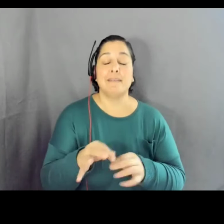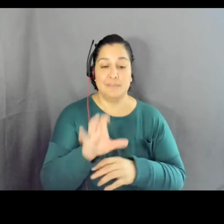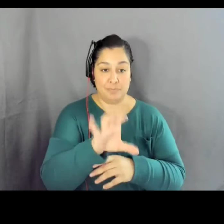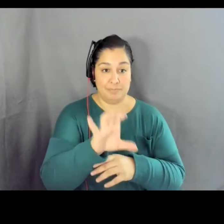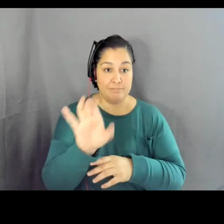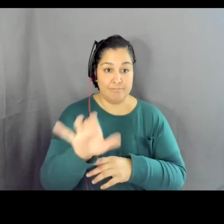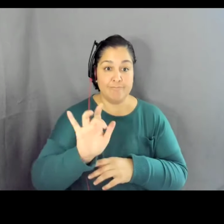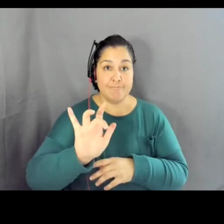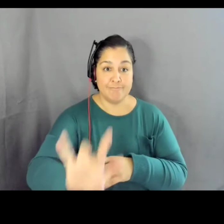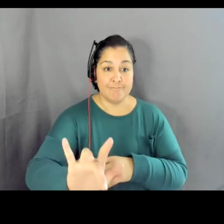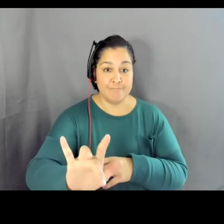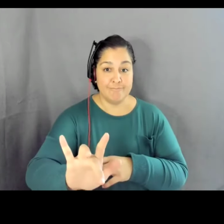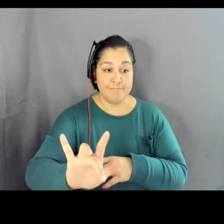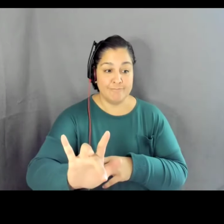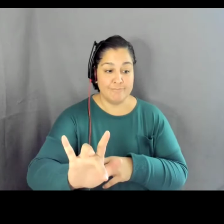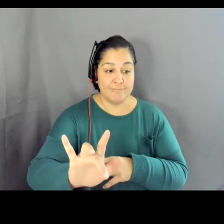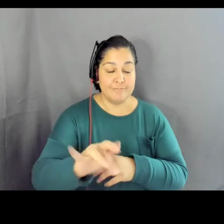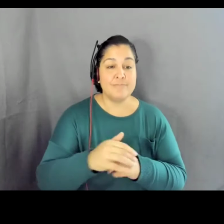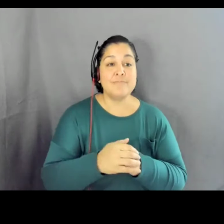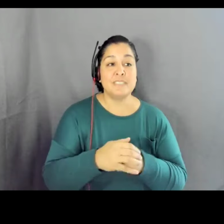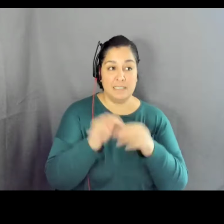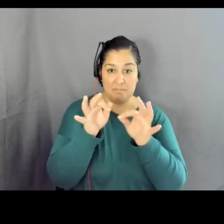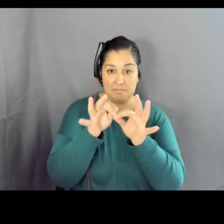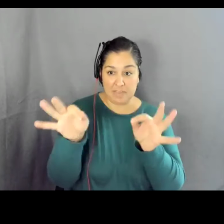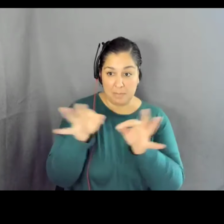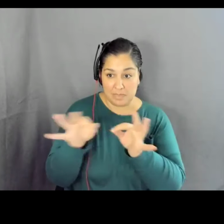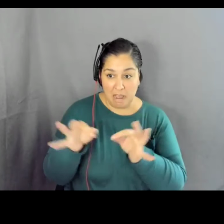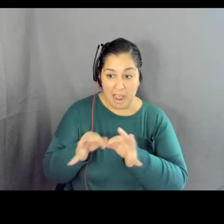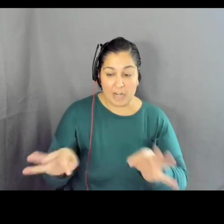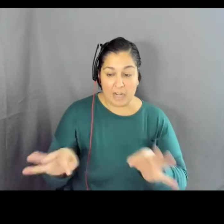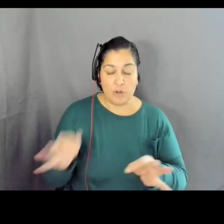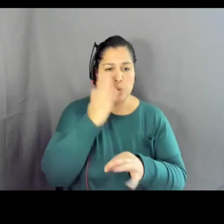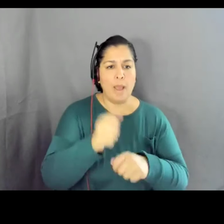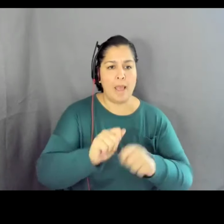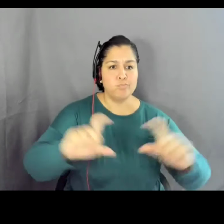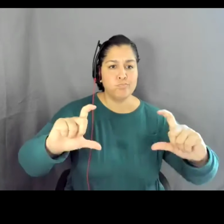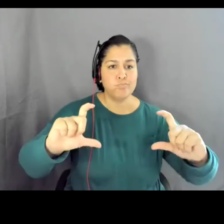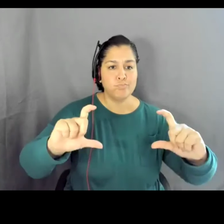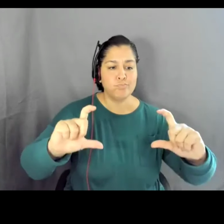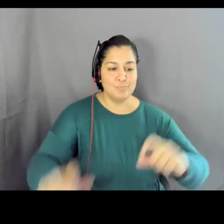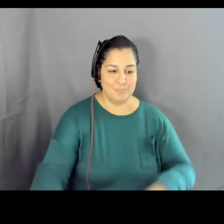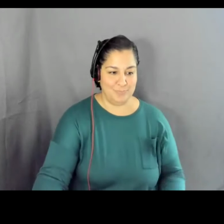and choose subtitles or full transcript, and they will pop up as a box under your screen within Zoom.